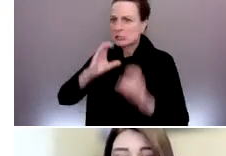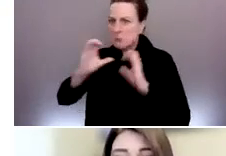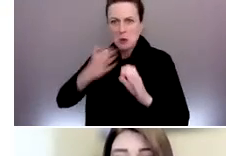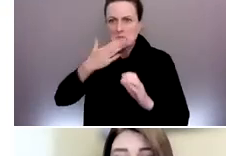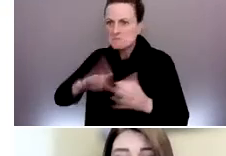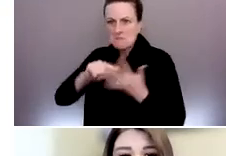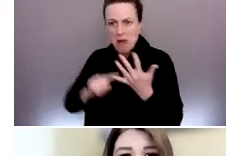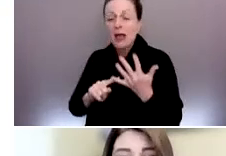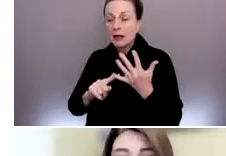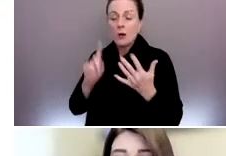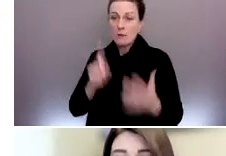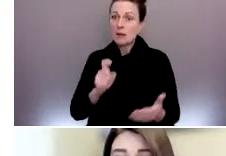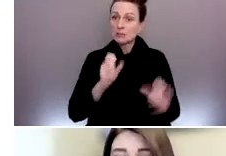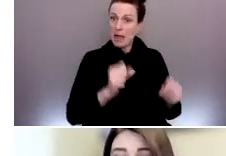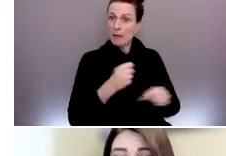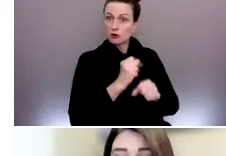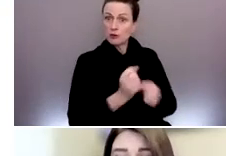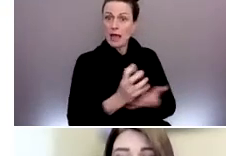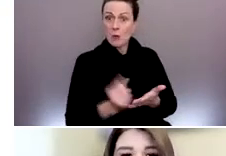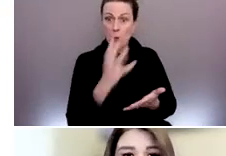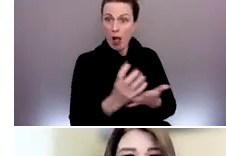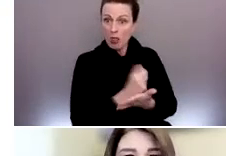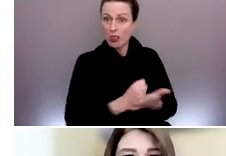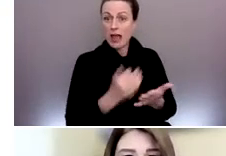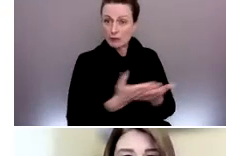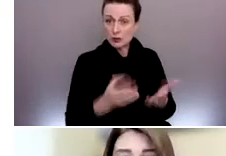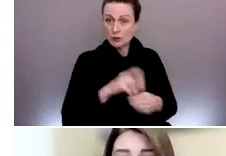of wealth and resource within our families which can benefit our generations to come.